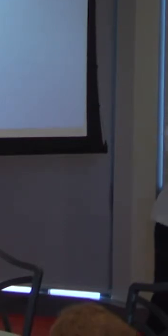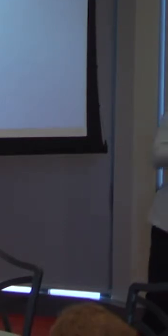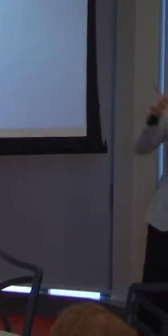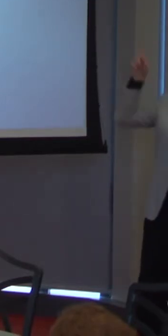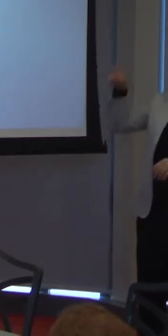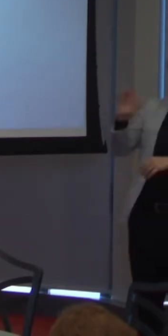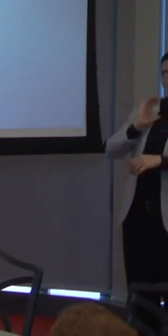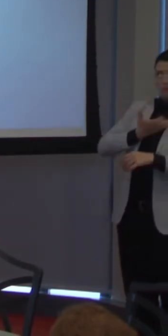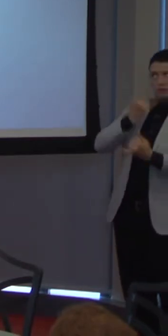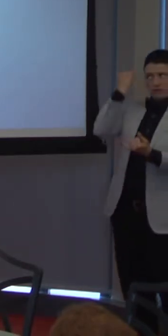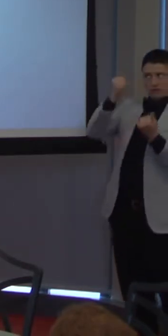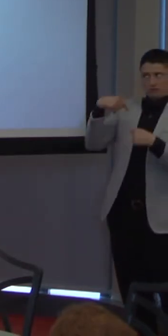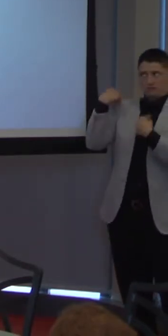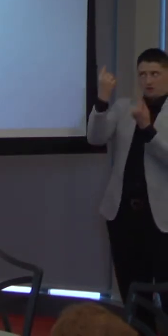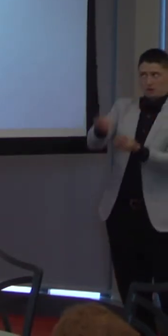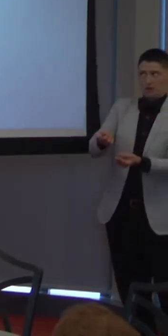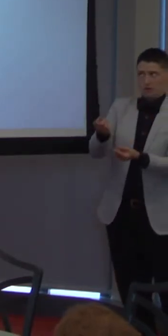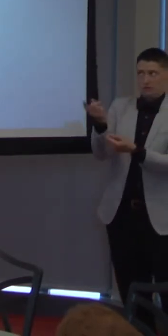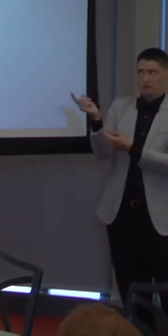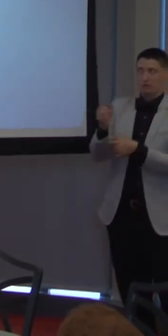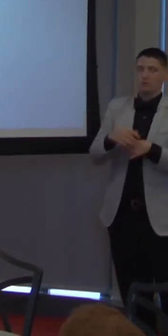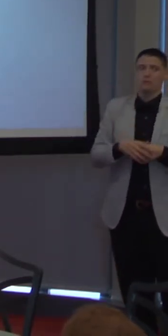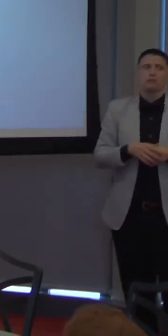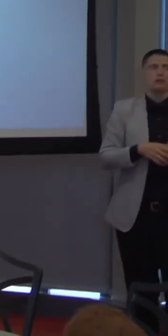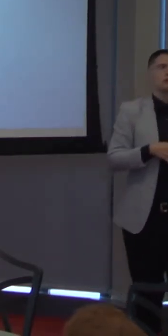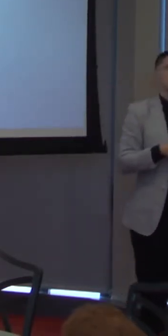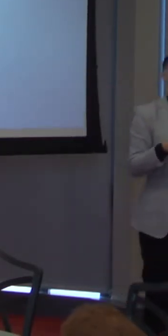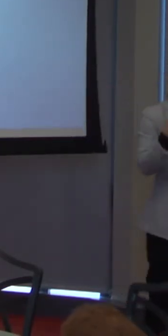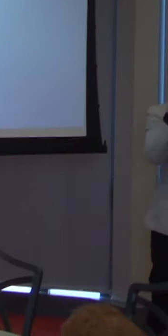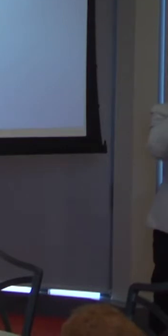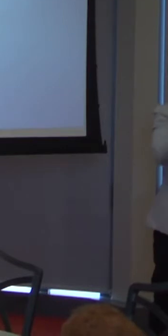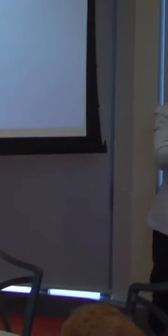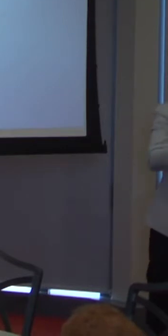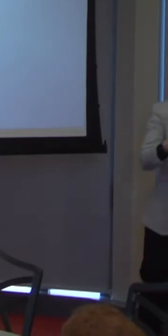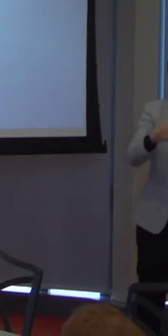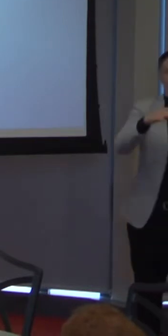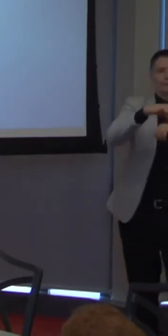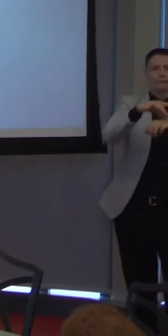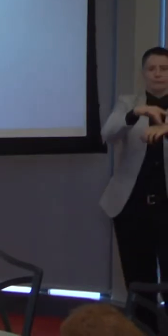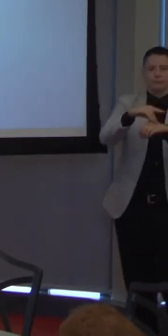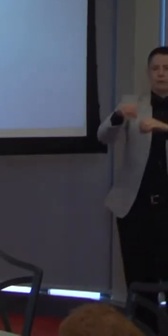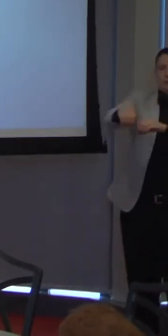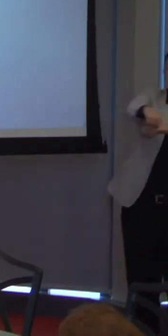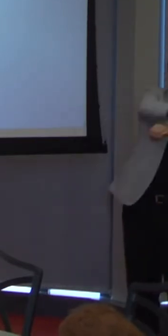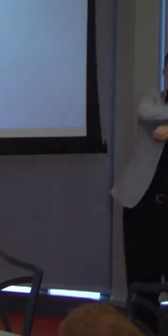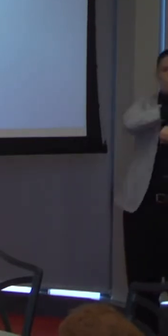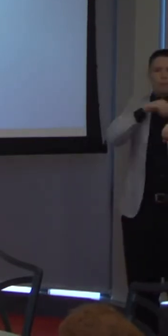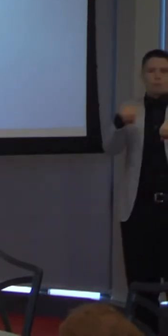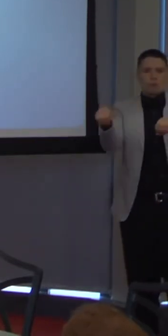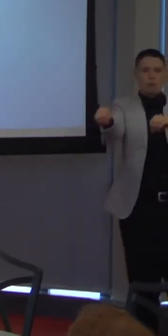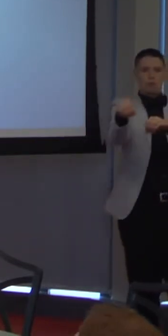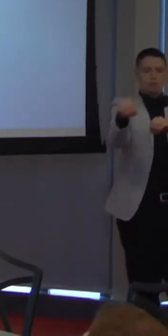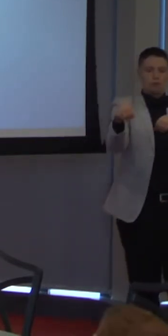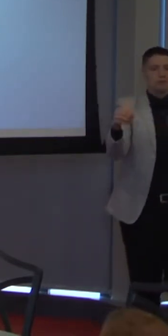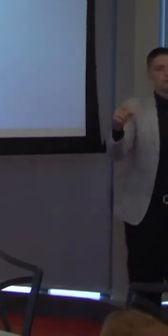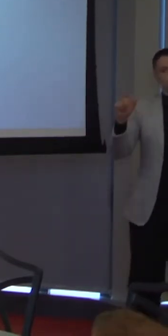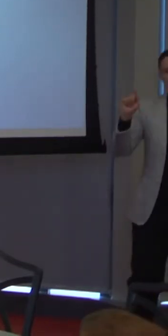changing the orbitals simulator to make it adjustable to height, but there's some thing we might not have thought of. And then, how do we connect